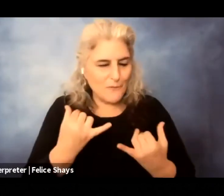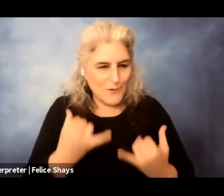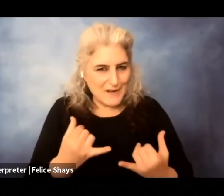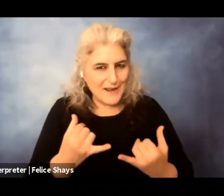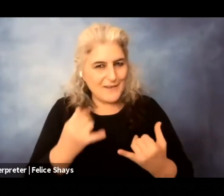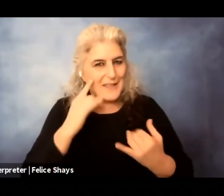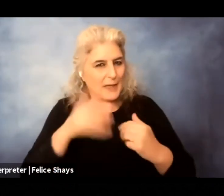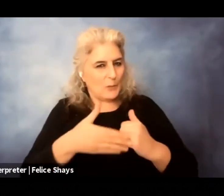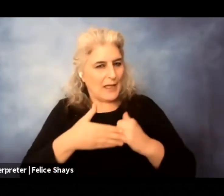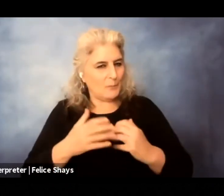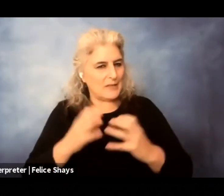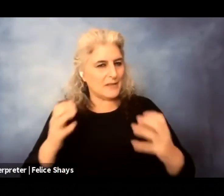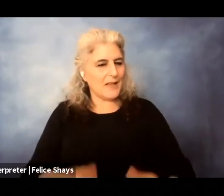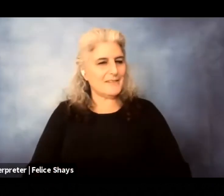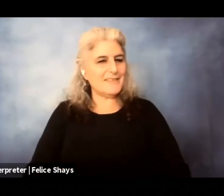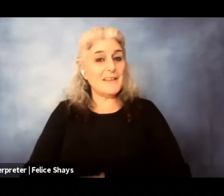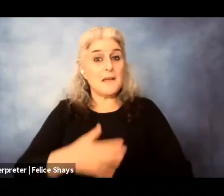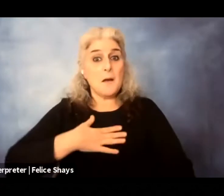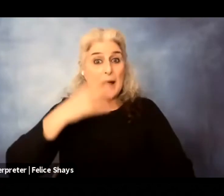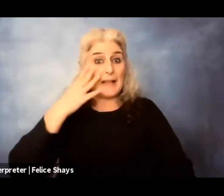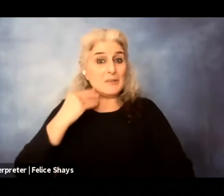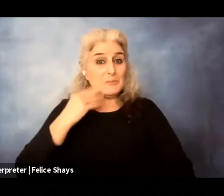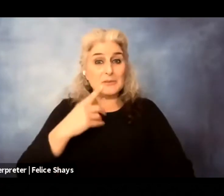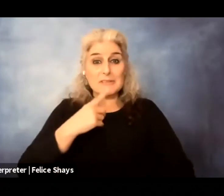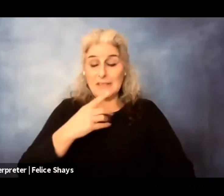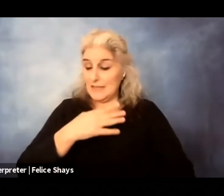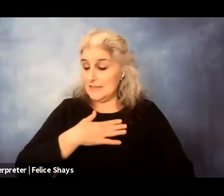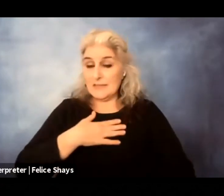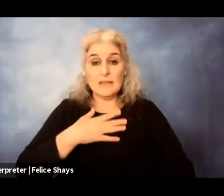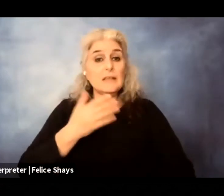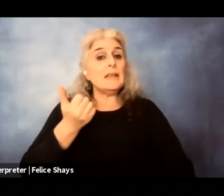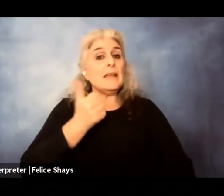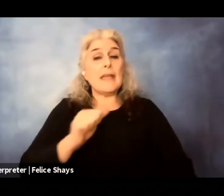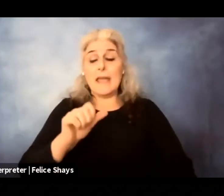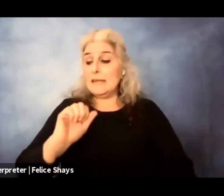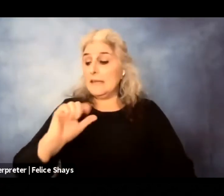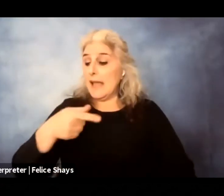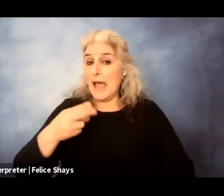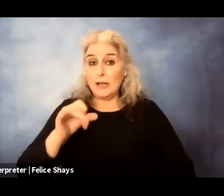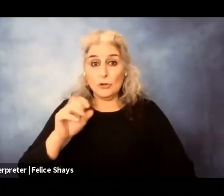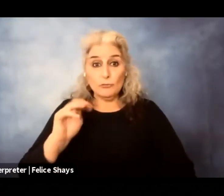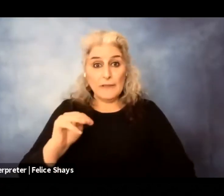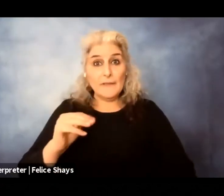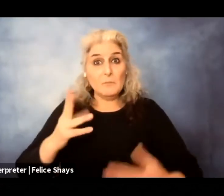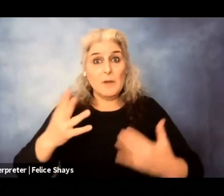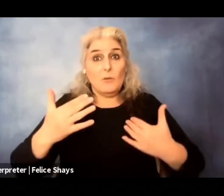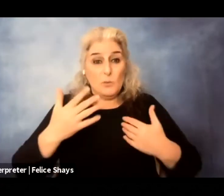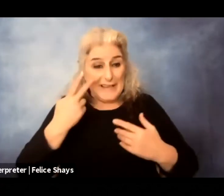my experience says dig into the assumptions in the algorithms the assumptions behind the algorithms